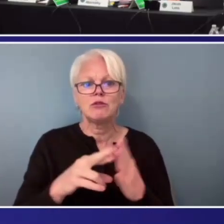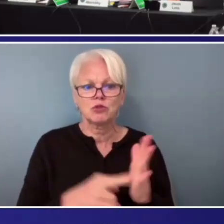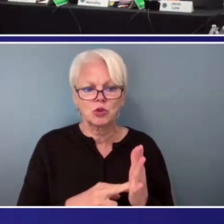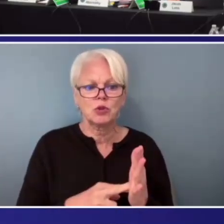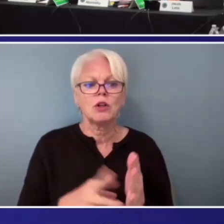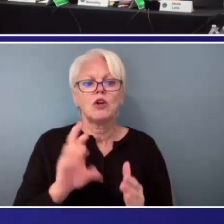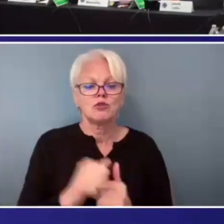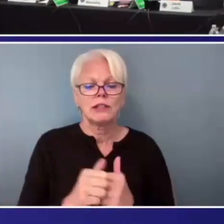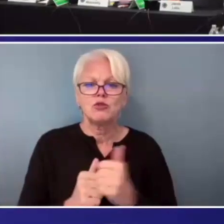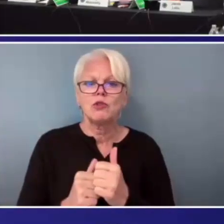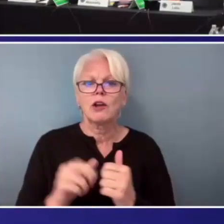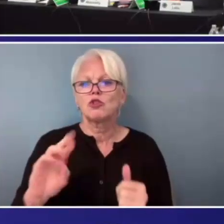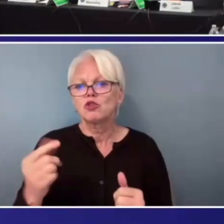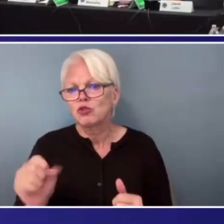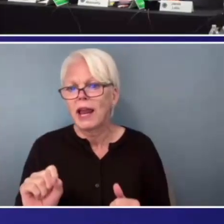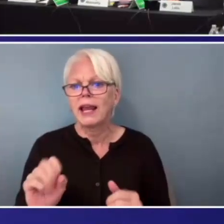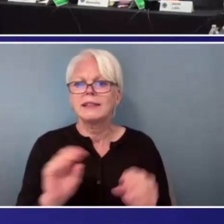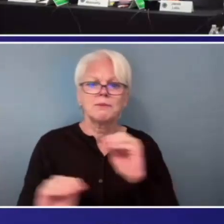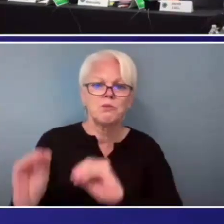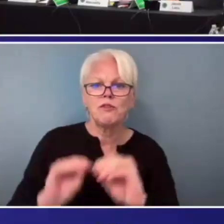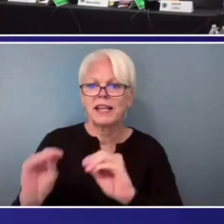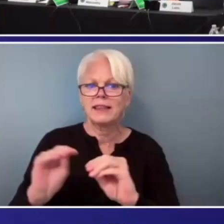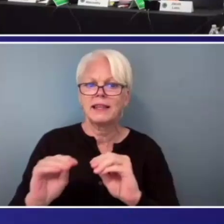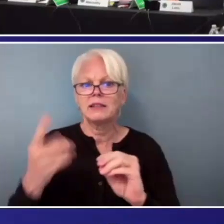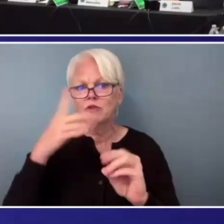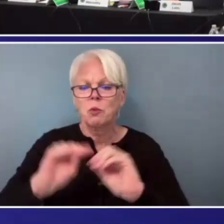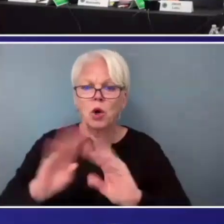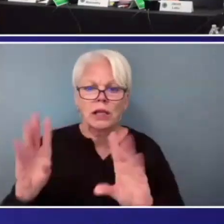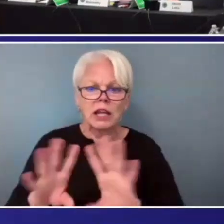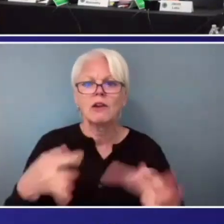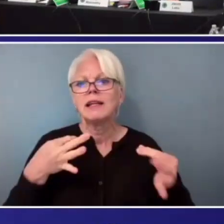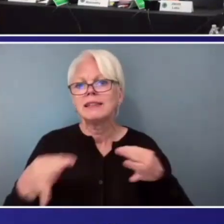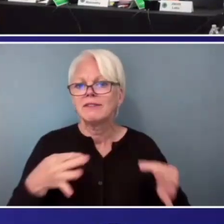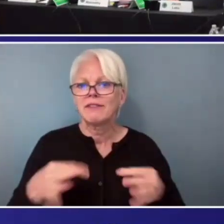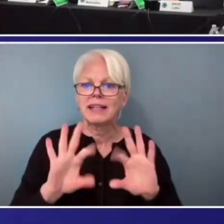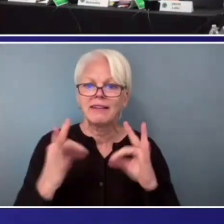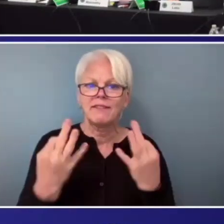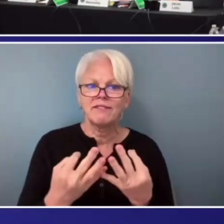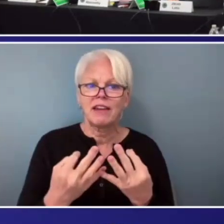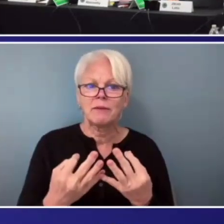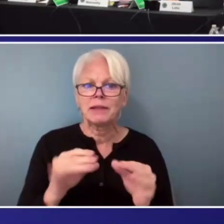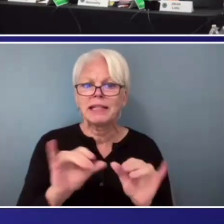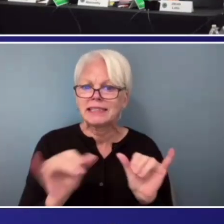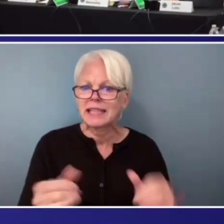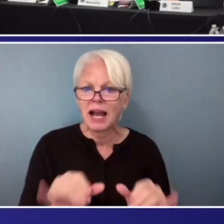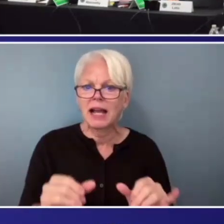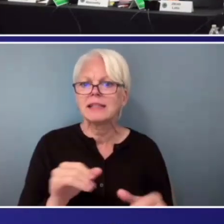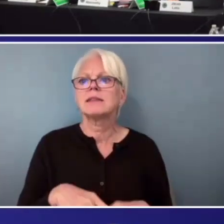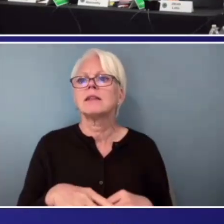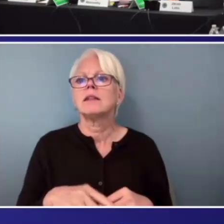moving things for clarity, defining family size, defining -- you know, putting in, not only changing REPAYE to